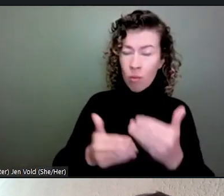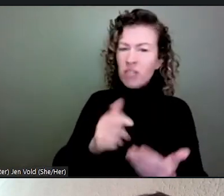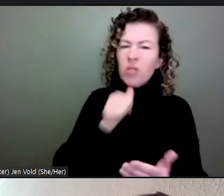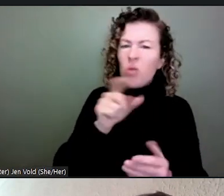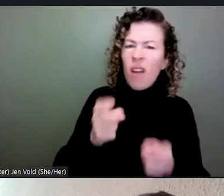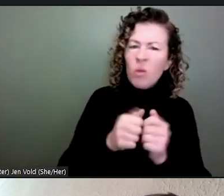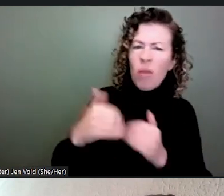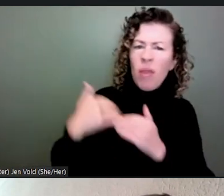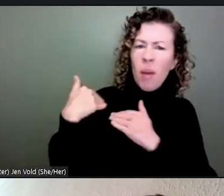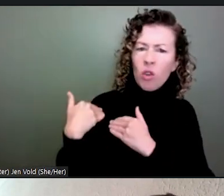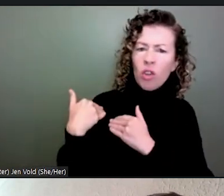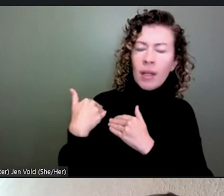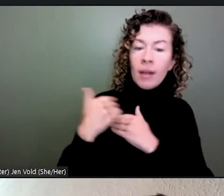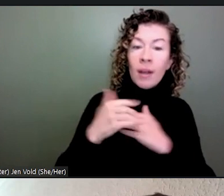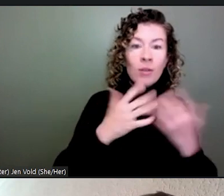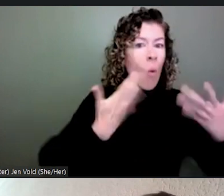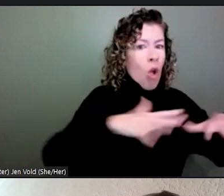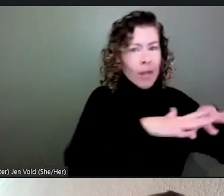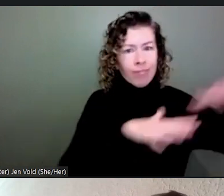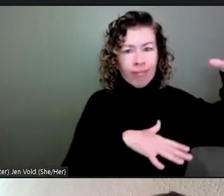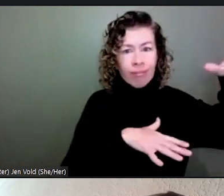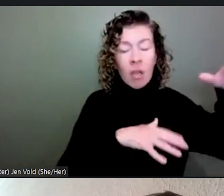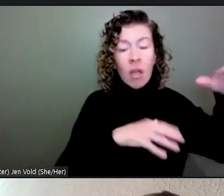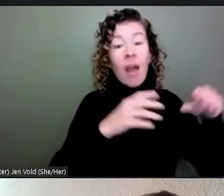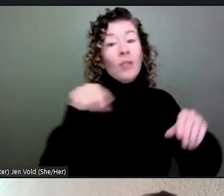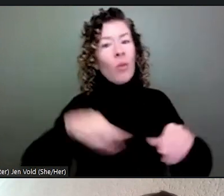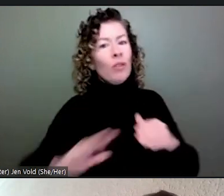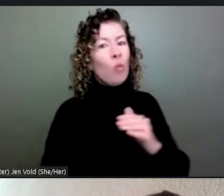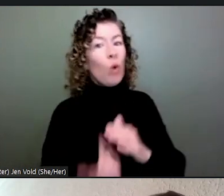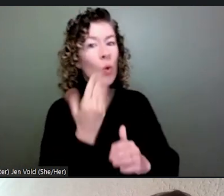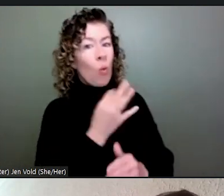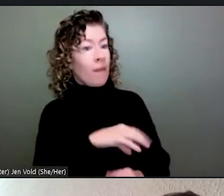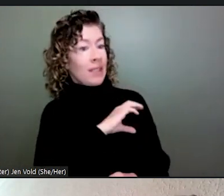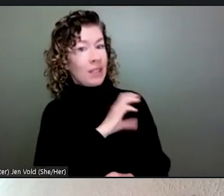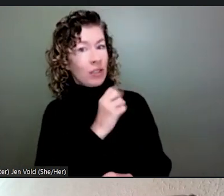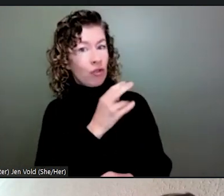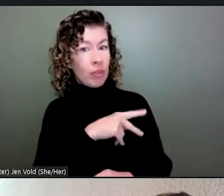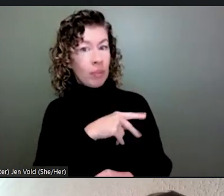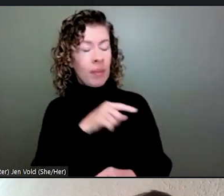So in this kind of redefinition and renewal of citizenship, it also creates what, you know,